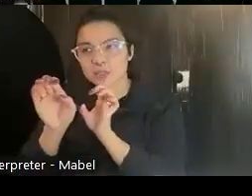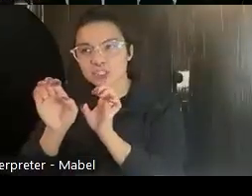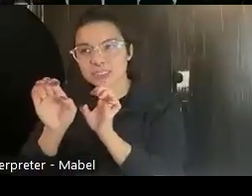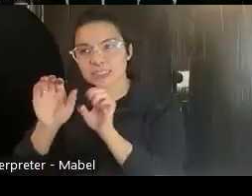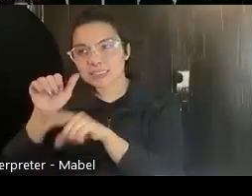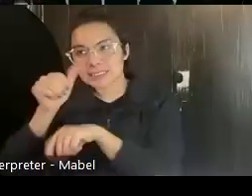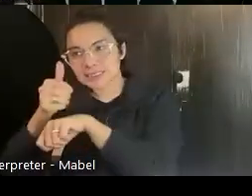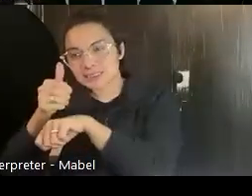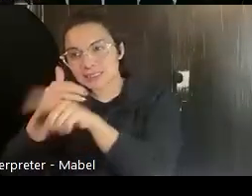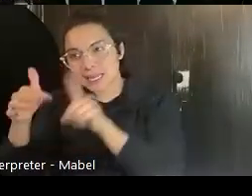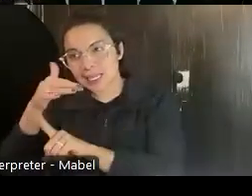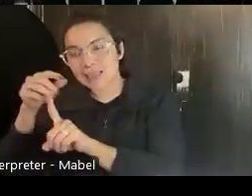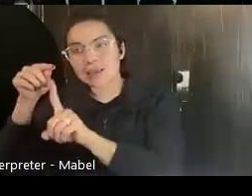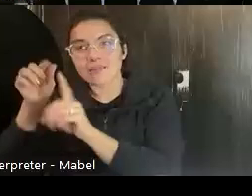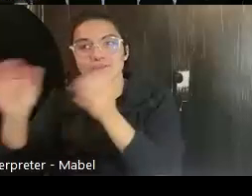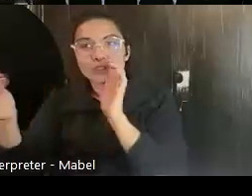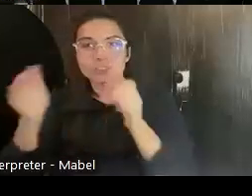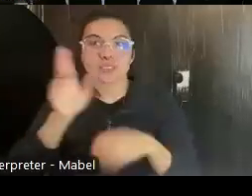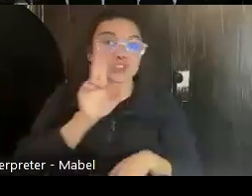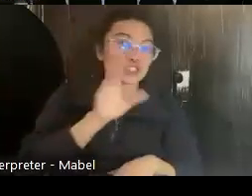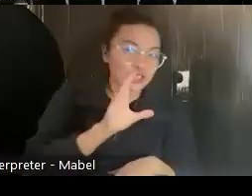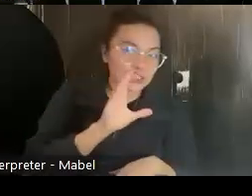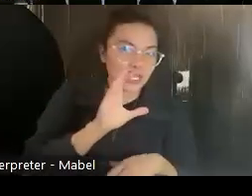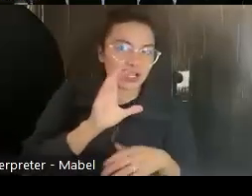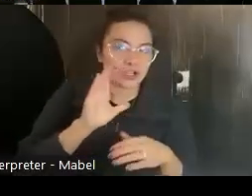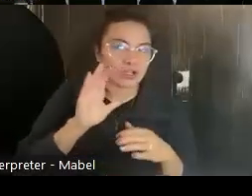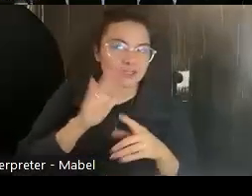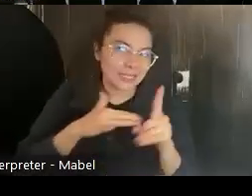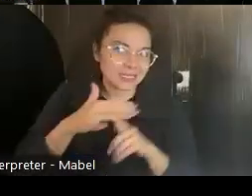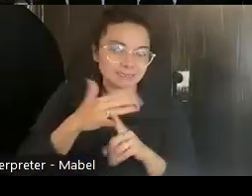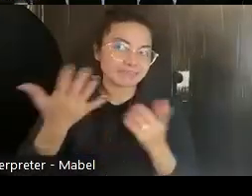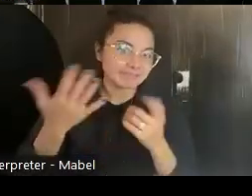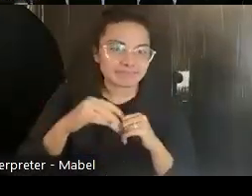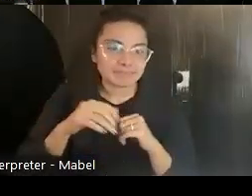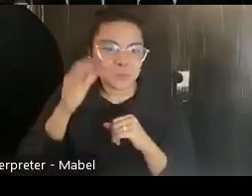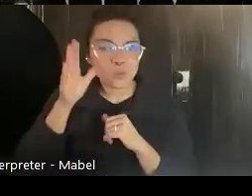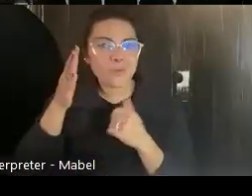other thing which I which we did not uh talk in detail about but I I think is very relevant